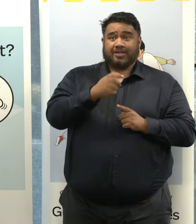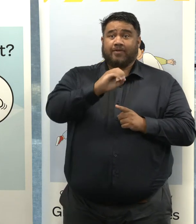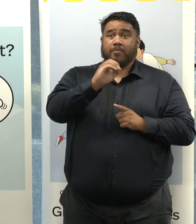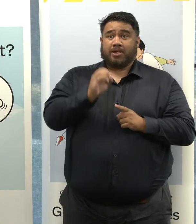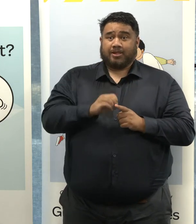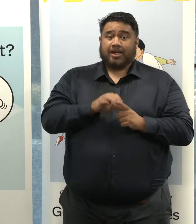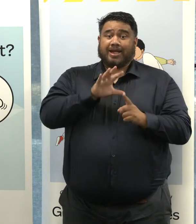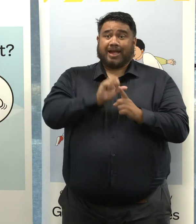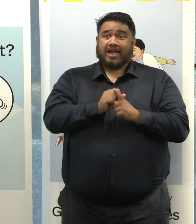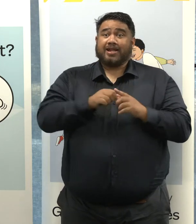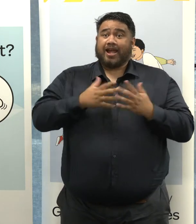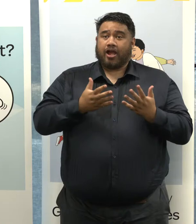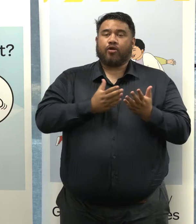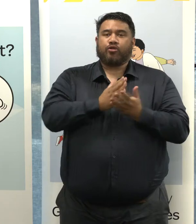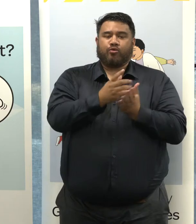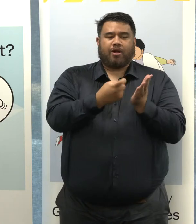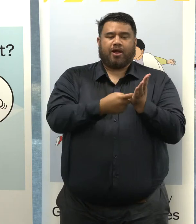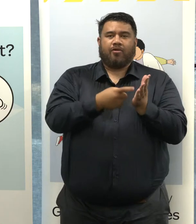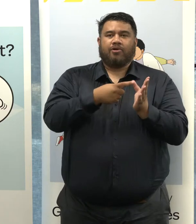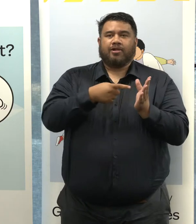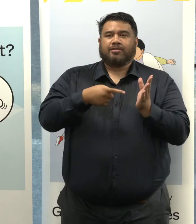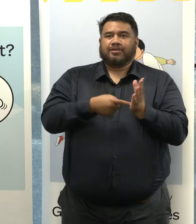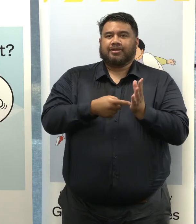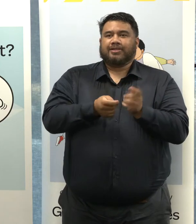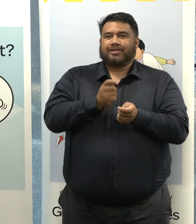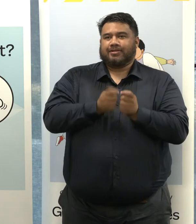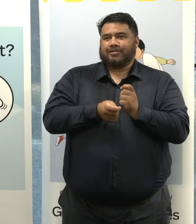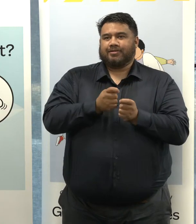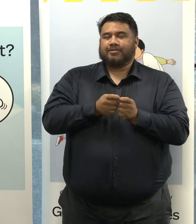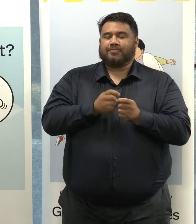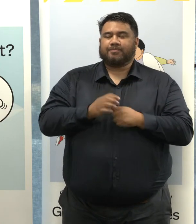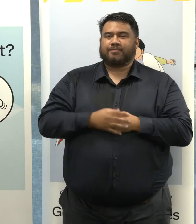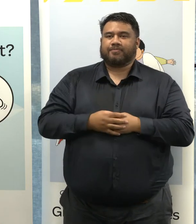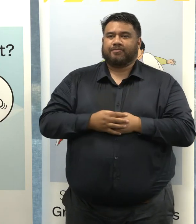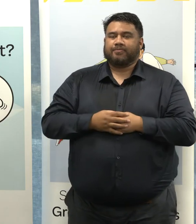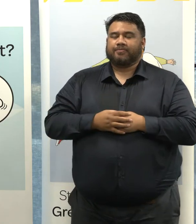recent days are rapid antigen tests. So of today's cases, 97% have